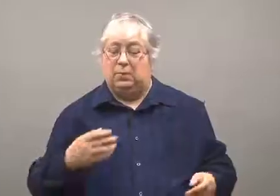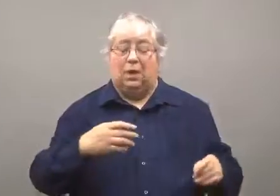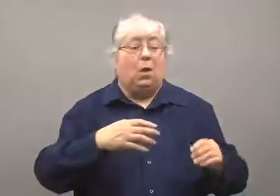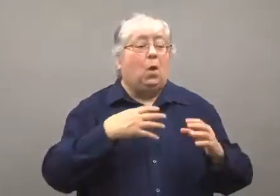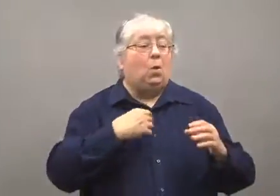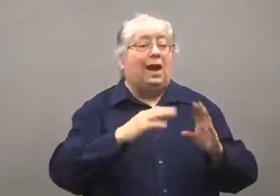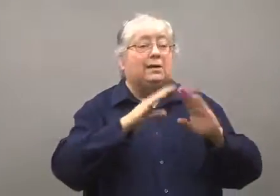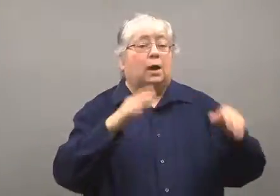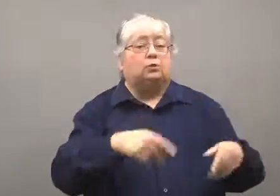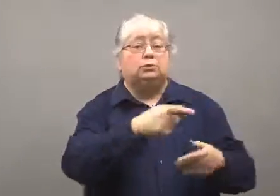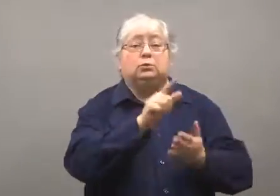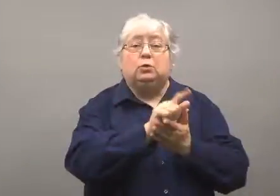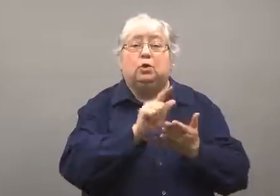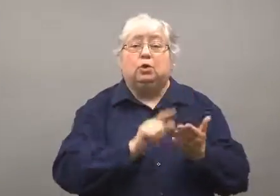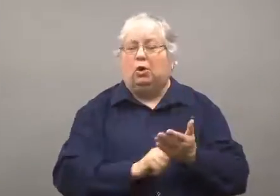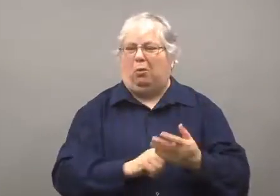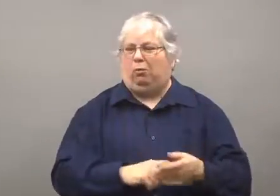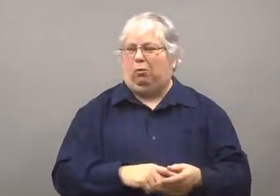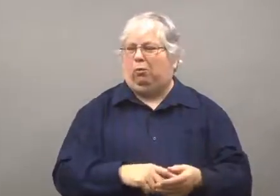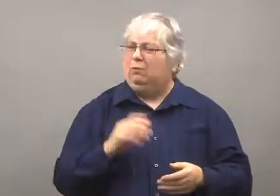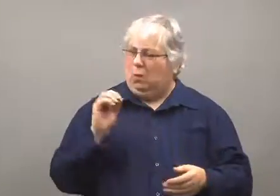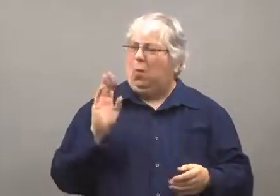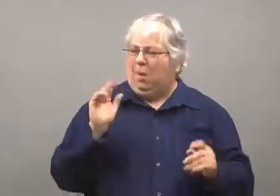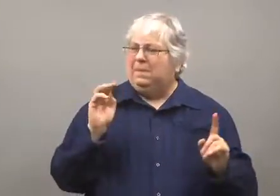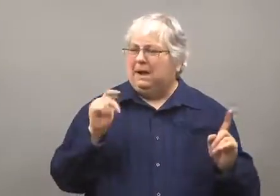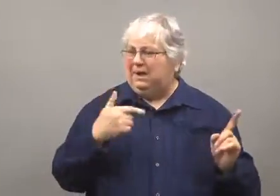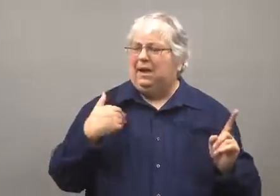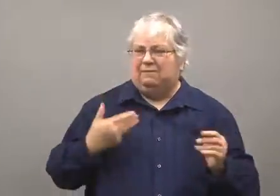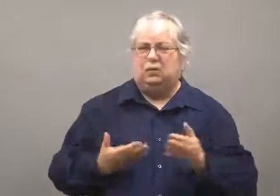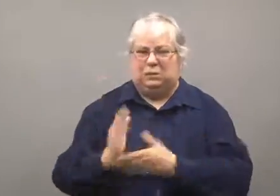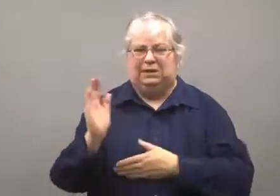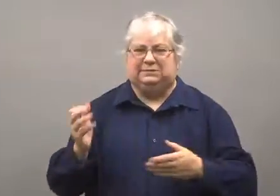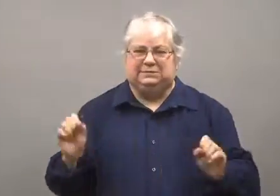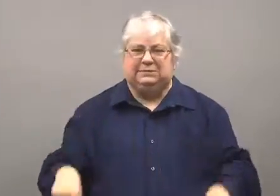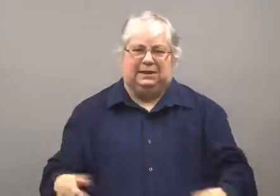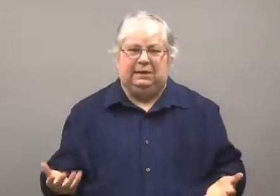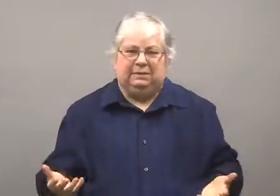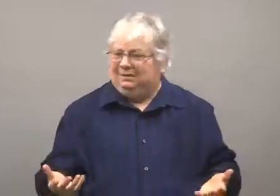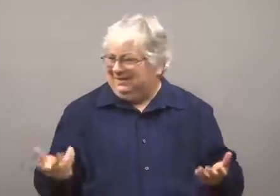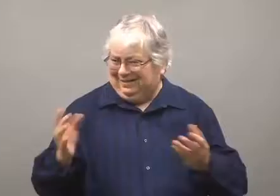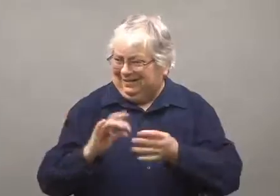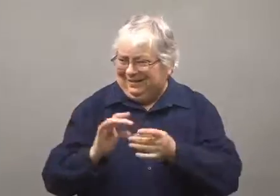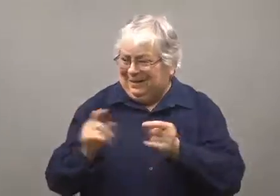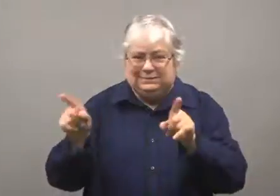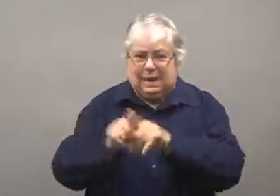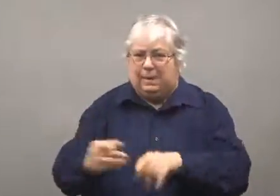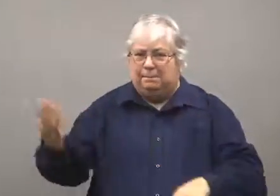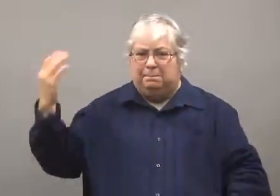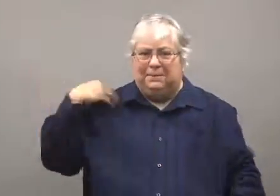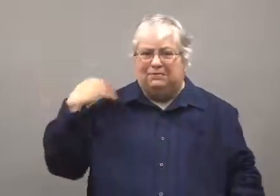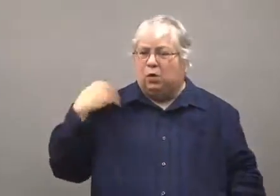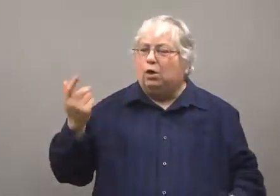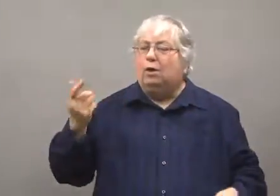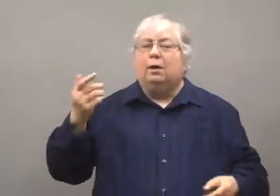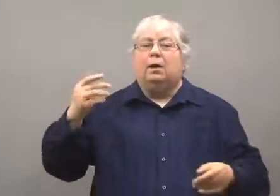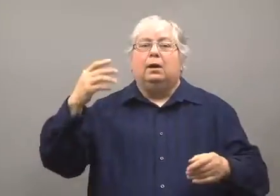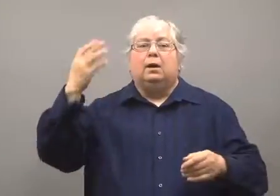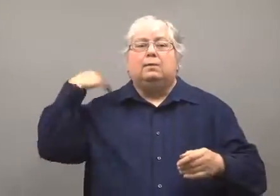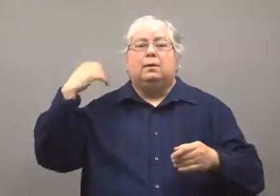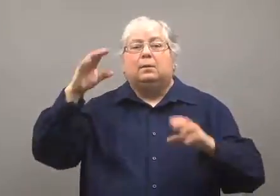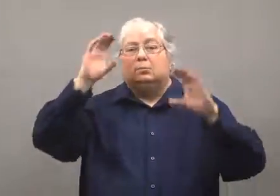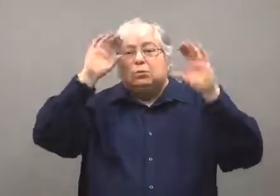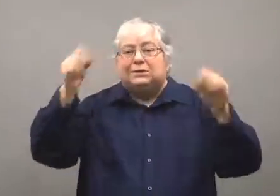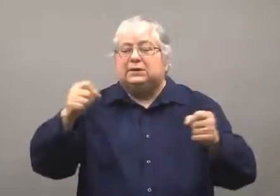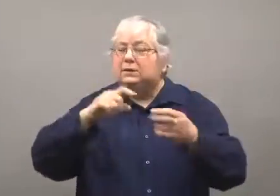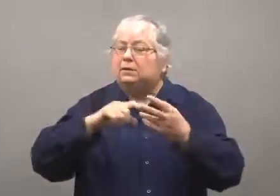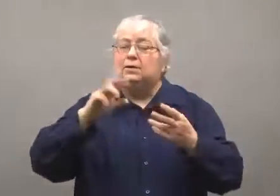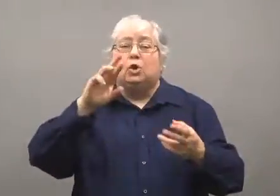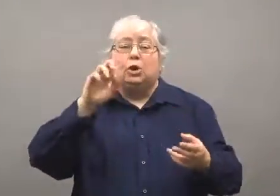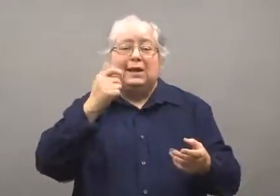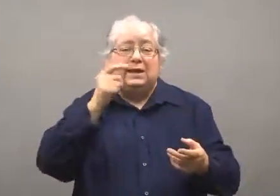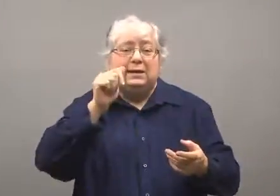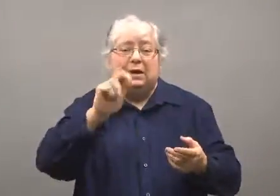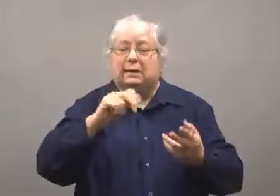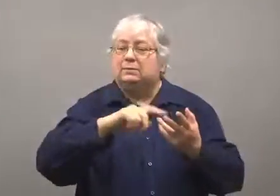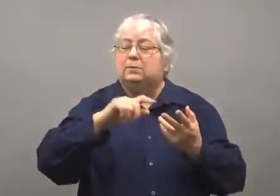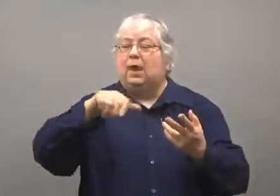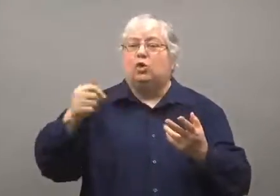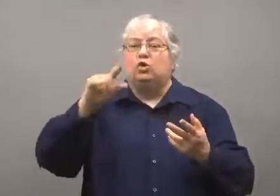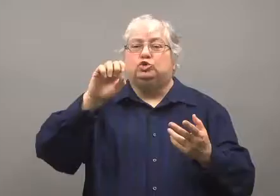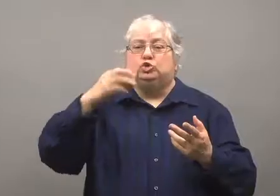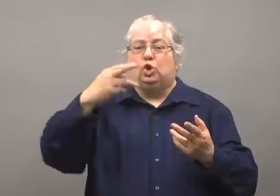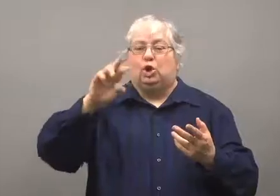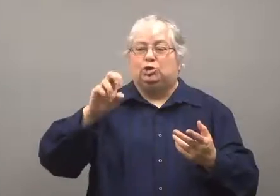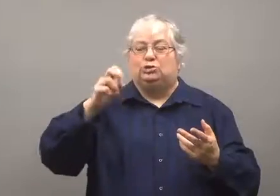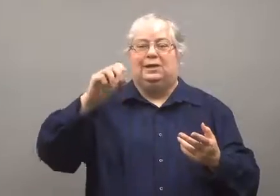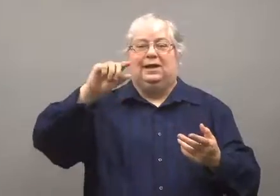White House lawyers countered that Obama acted legally.